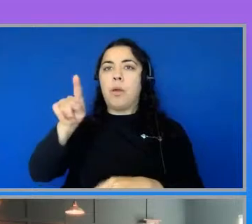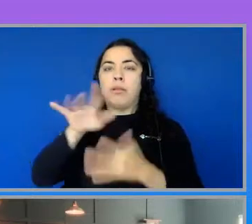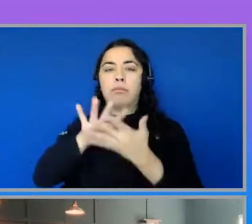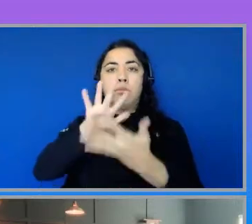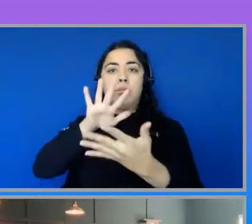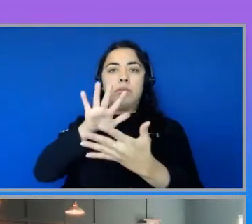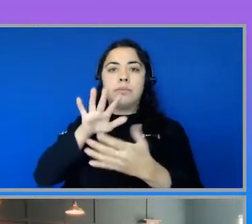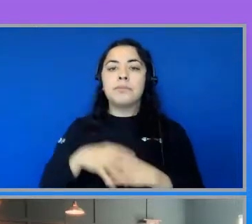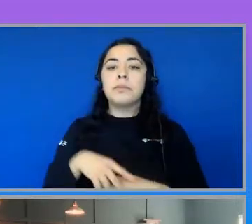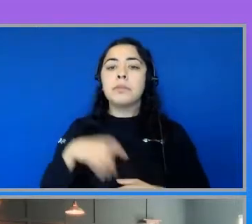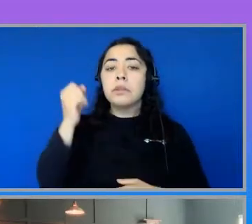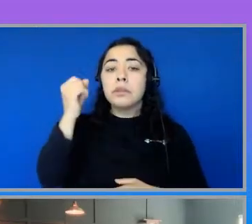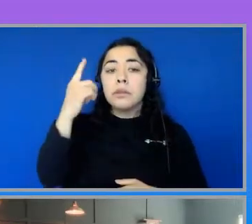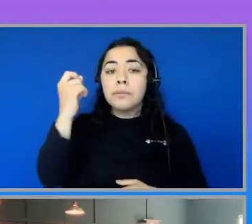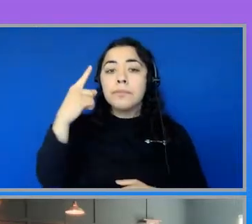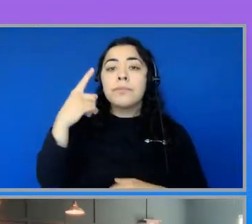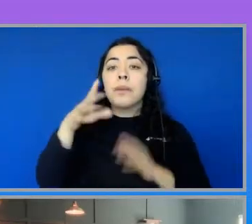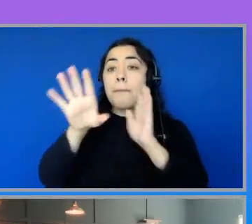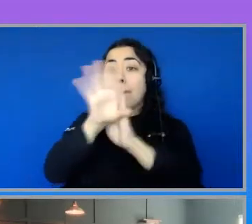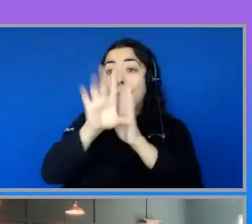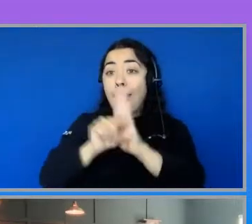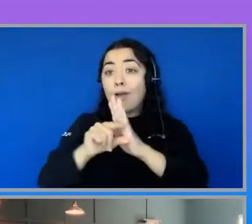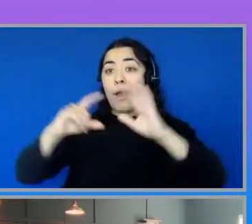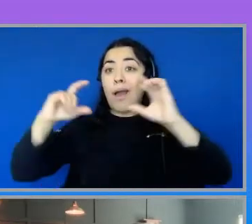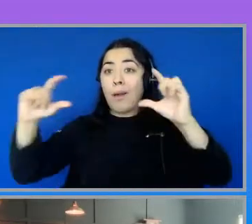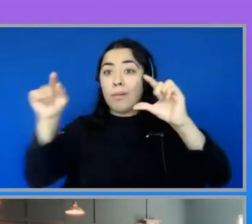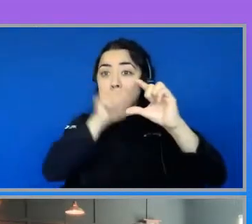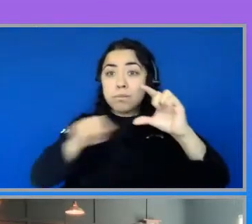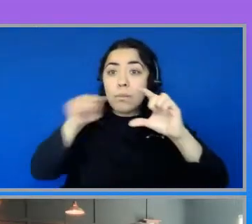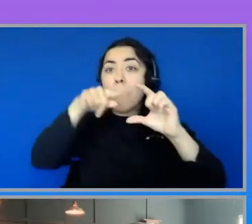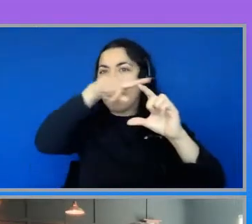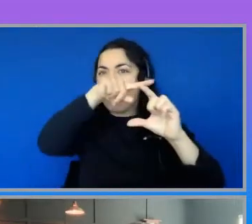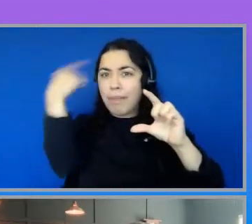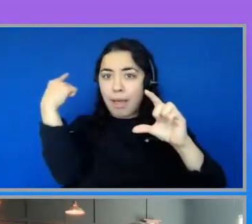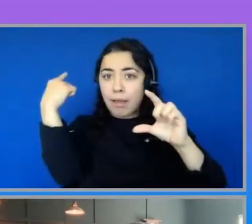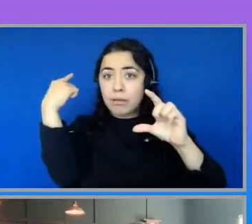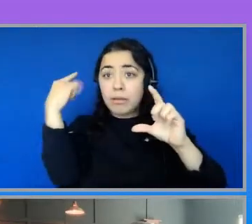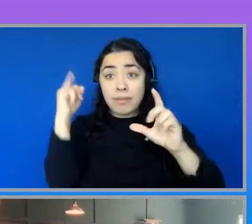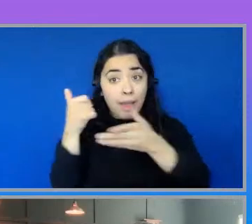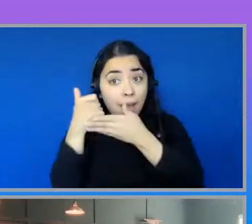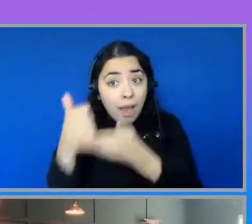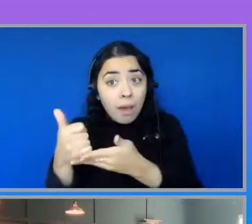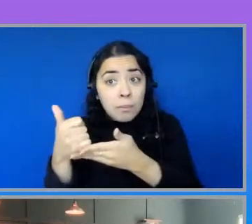out. The background fill is black. Is that background fill